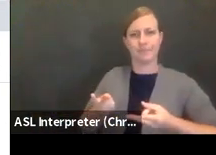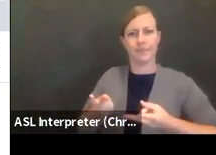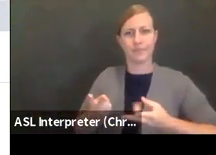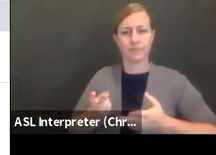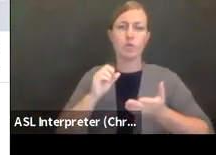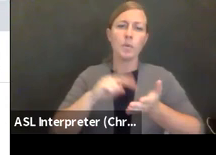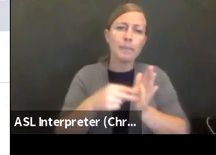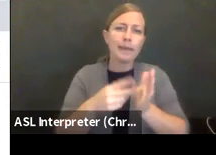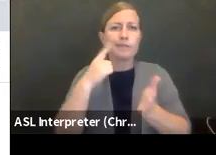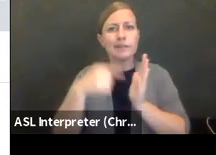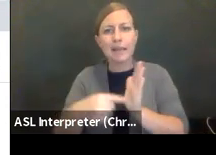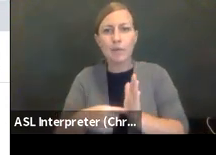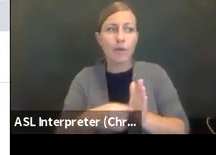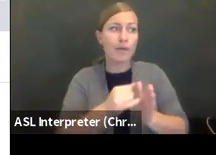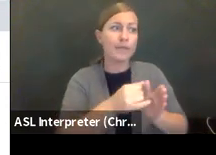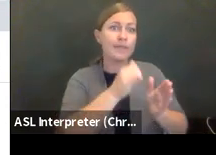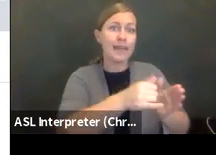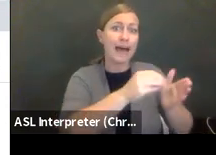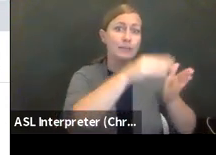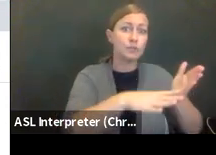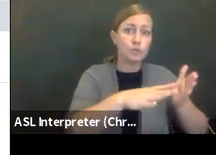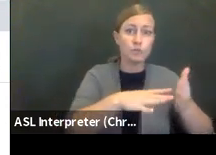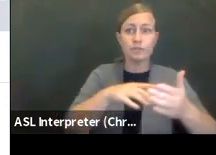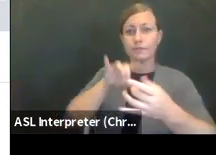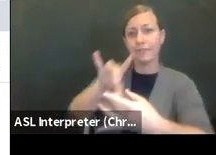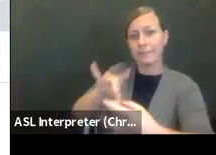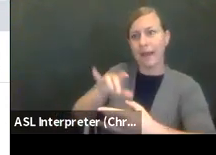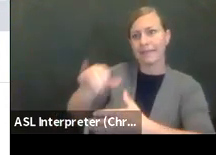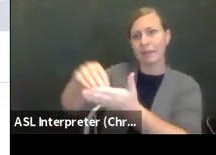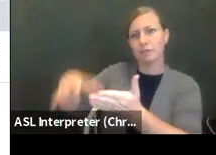ESD 112-- Kristina Wambold: The person that was getting the feedback didn't like it. They wouldn't know who gave it to them. But the teacher, what